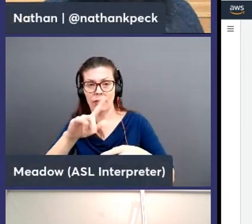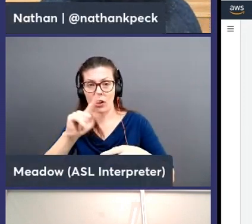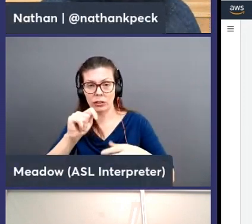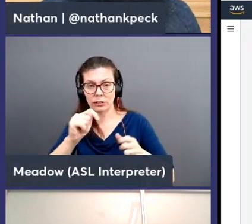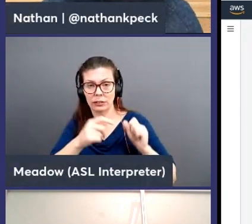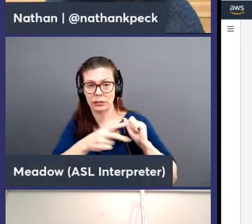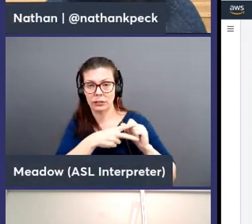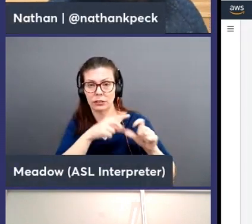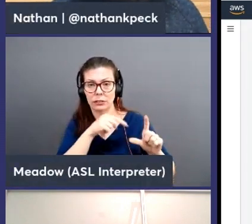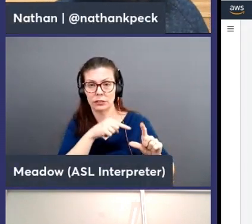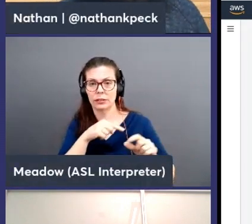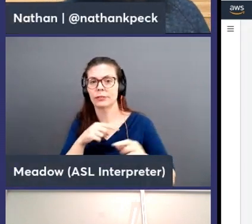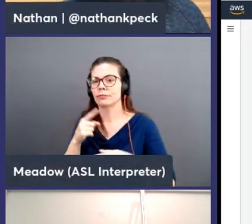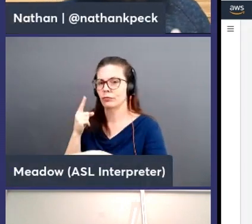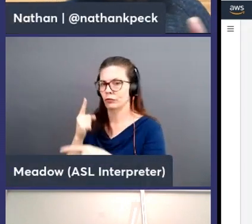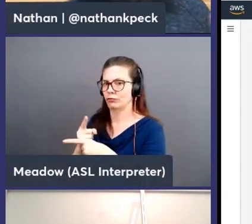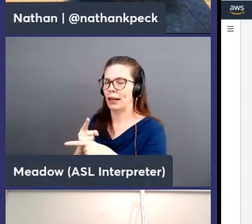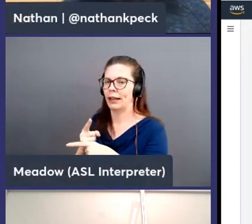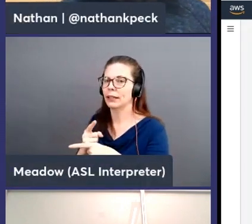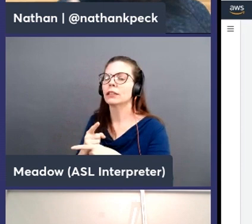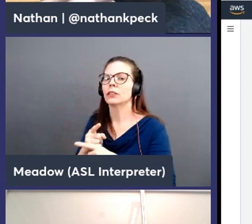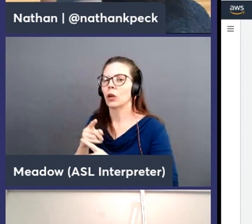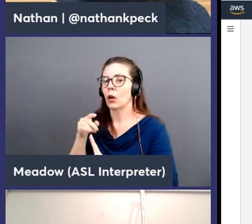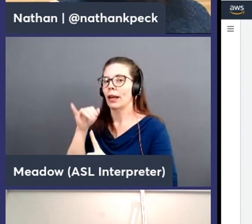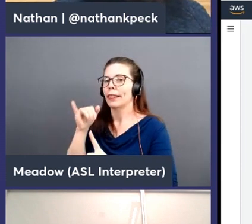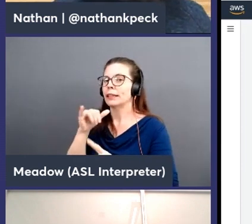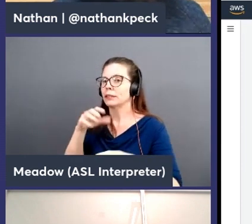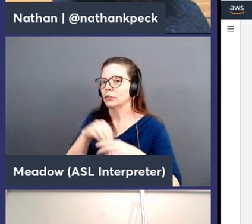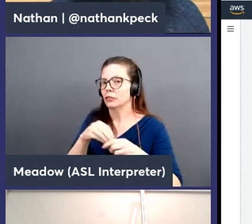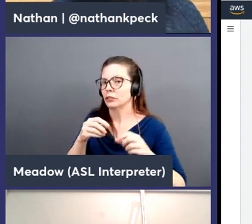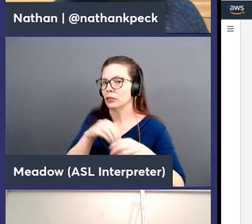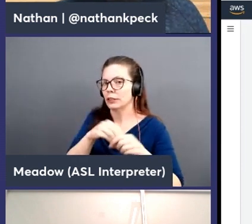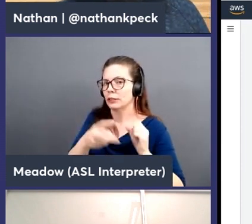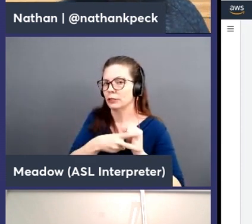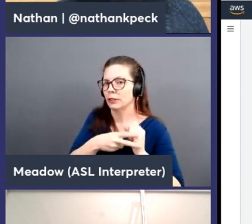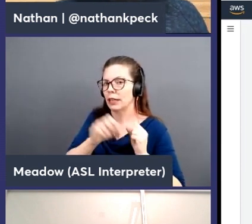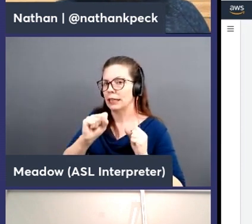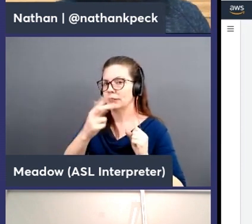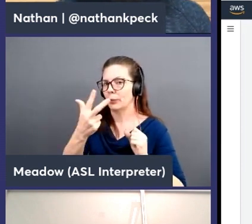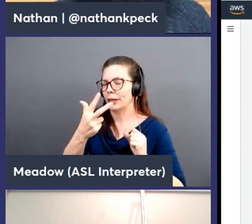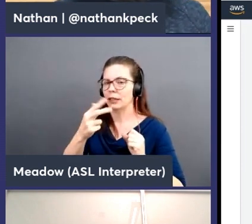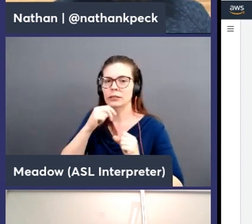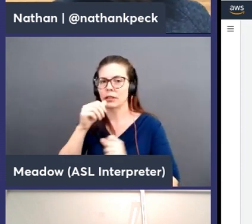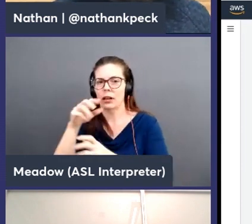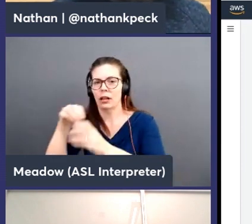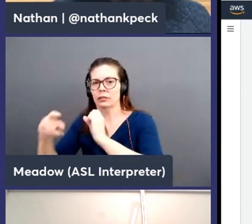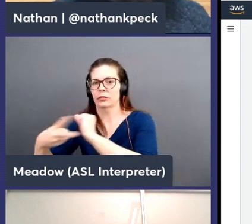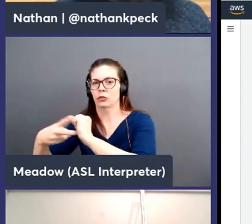So this isn't being stored inside of S3. It's not being stored inside a specific service.